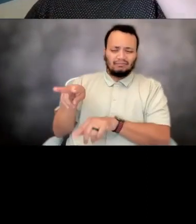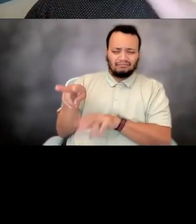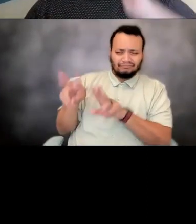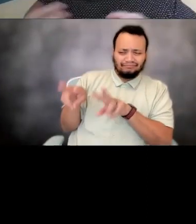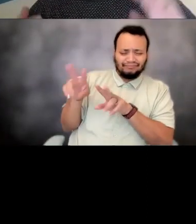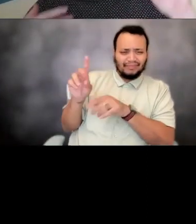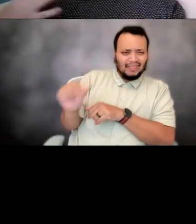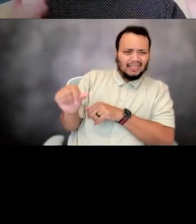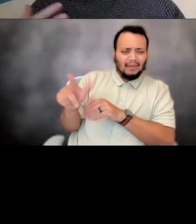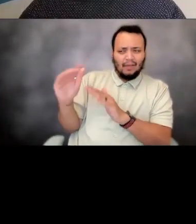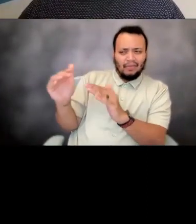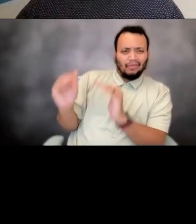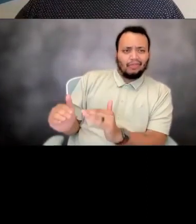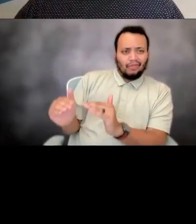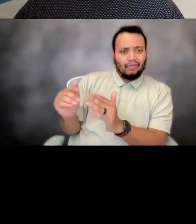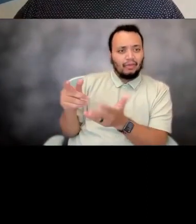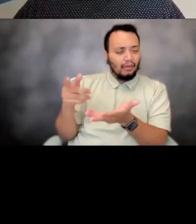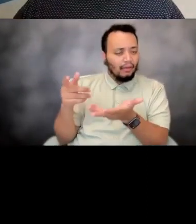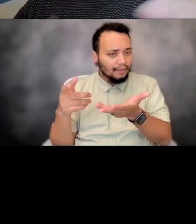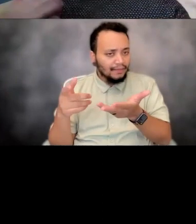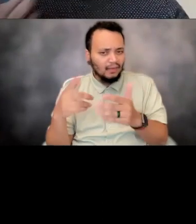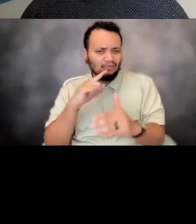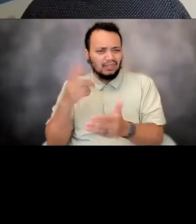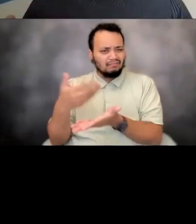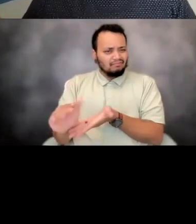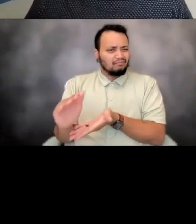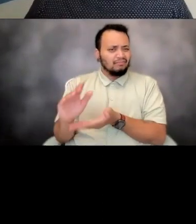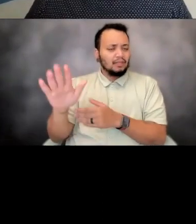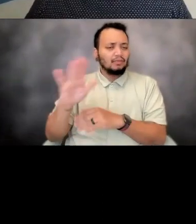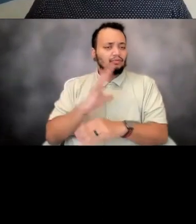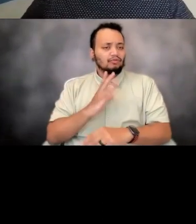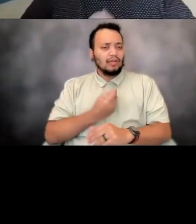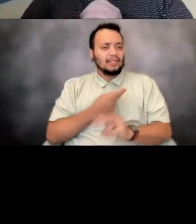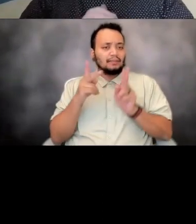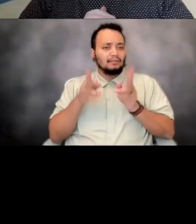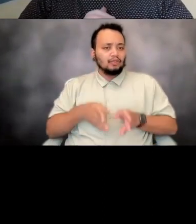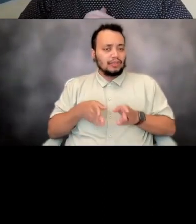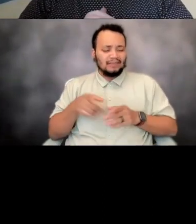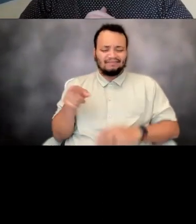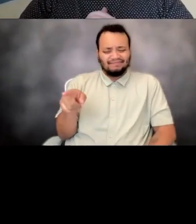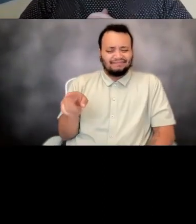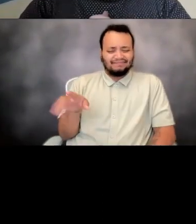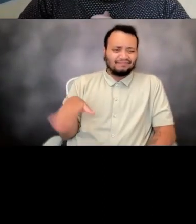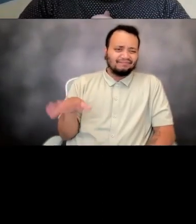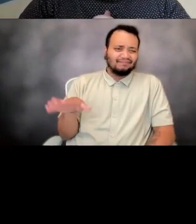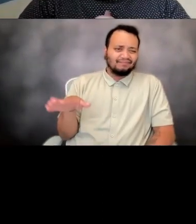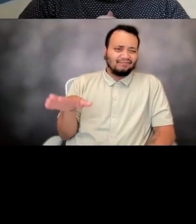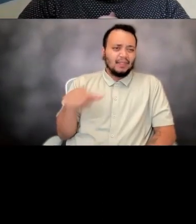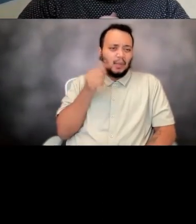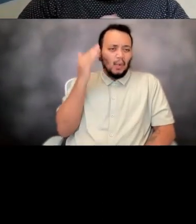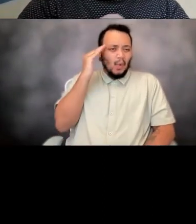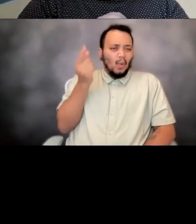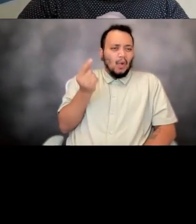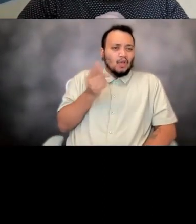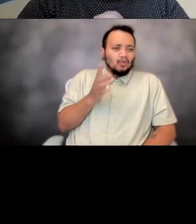the dismissal of a trans person and saying you know, we don't think you know what you're talking about.